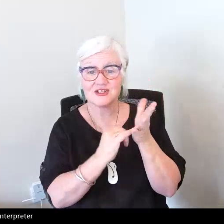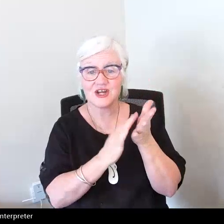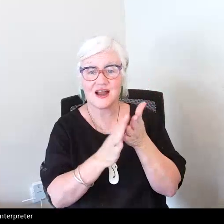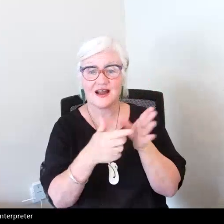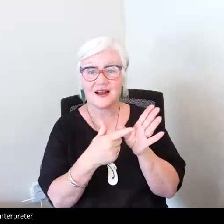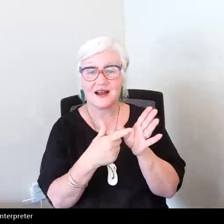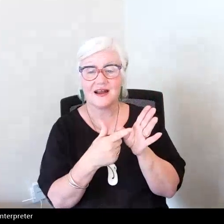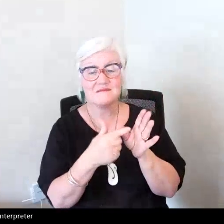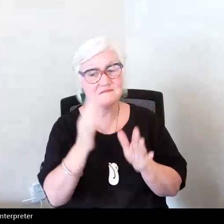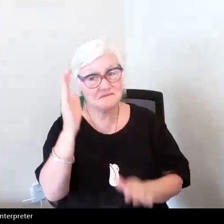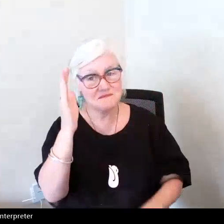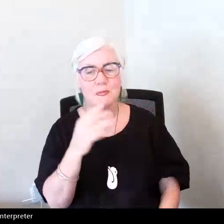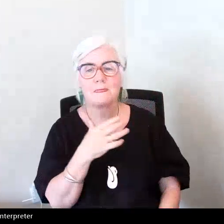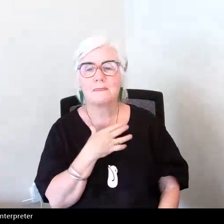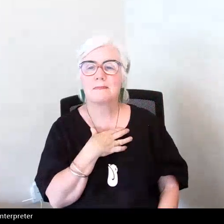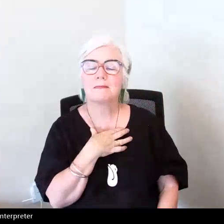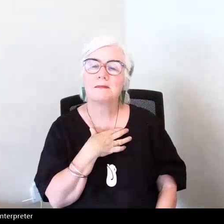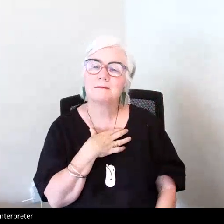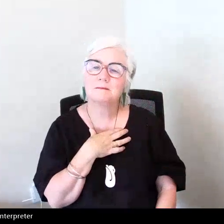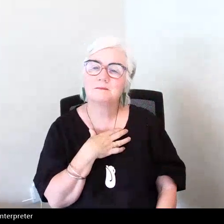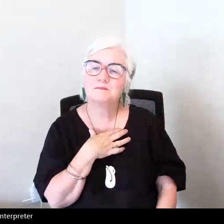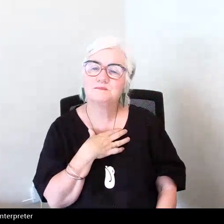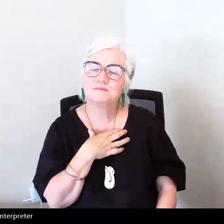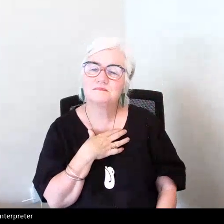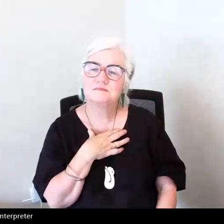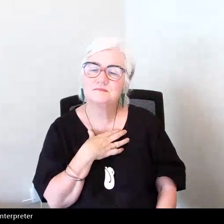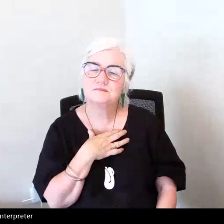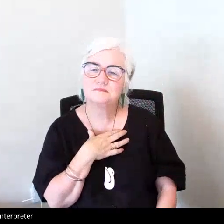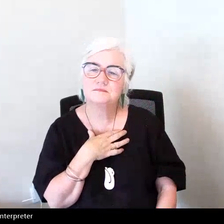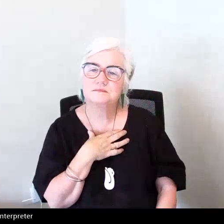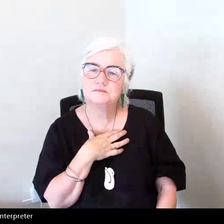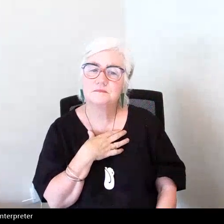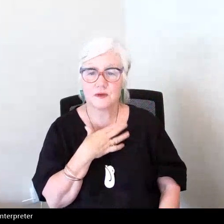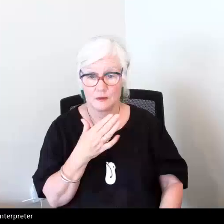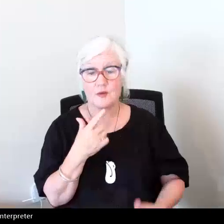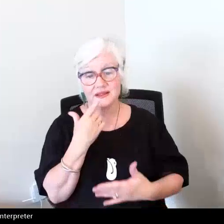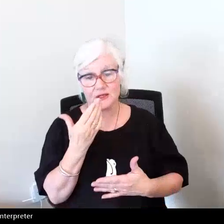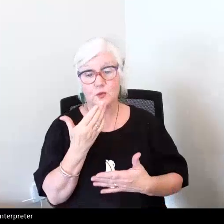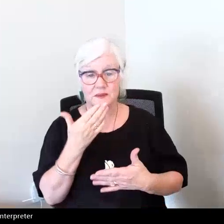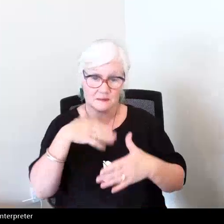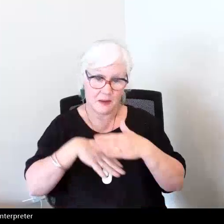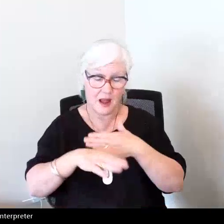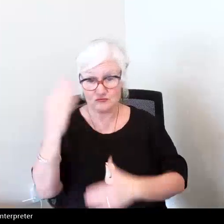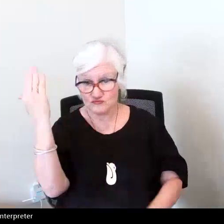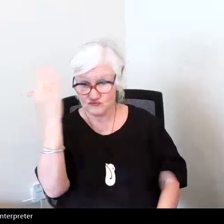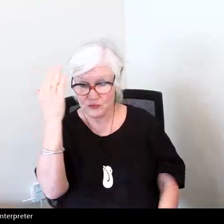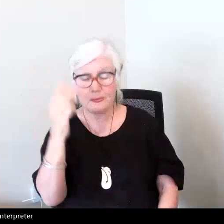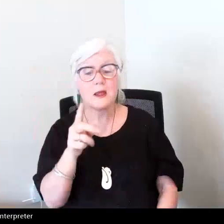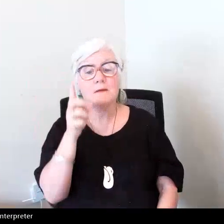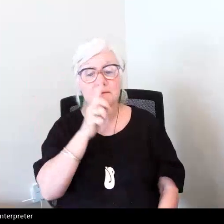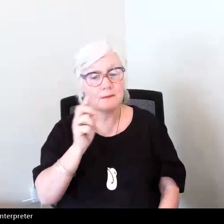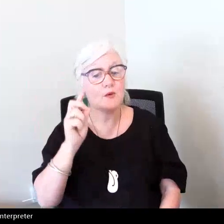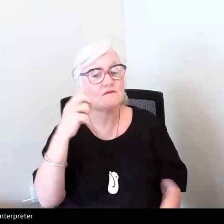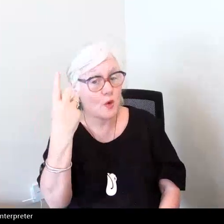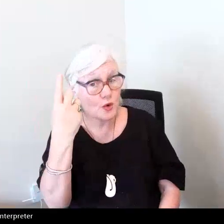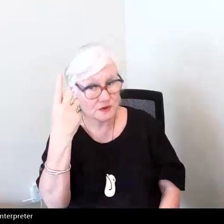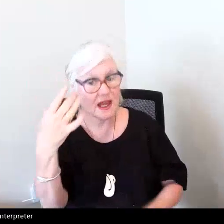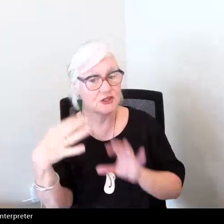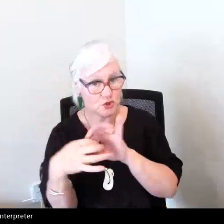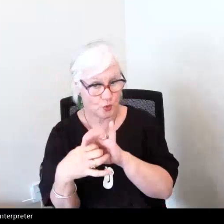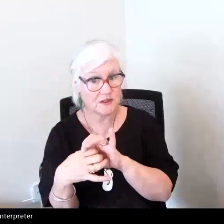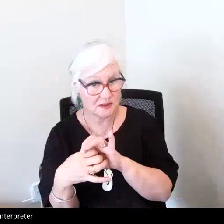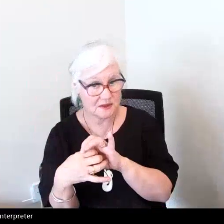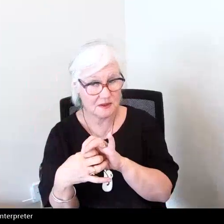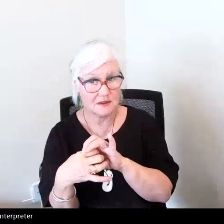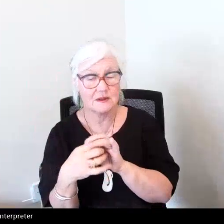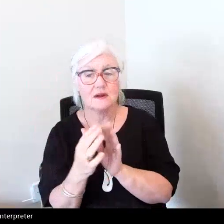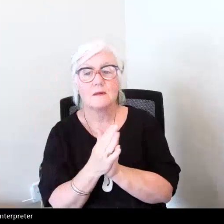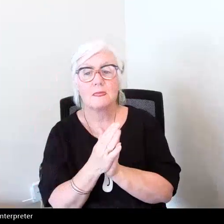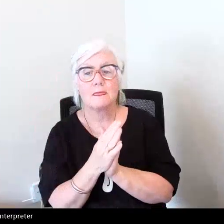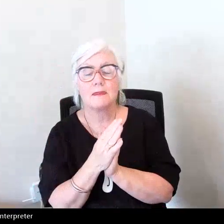Oh, Hi, as I was saying in my speech, there is People First that you can join. People First is